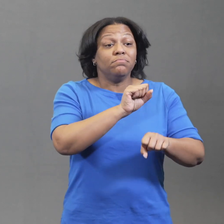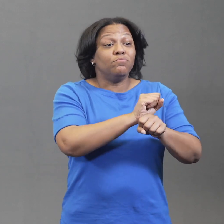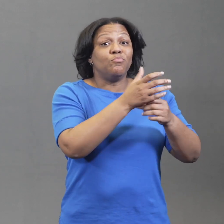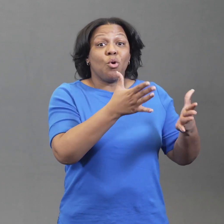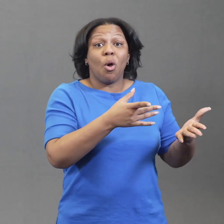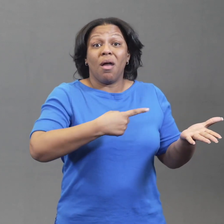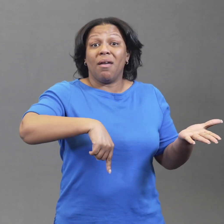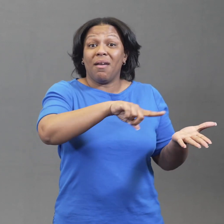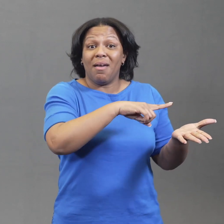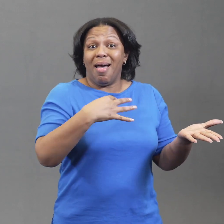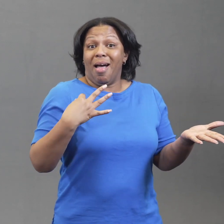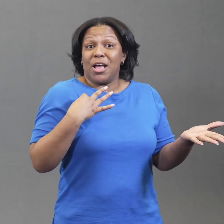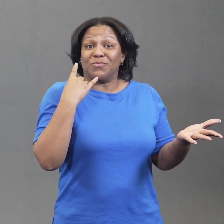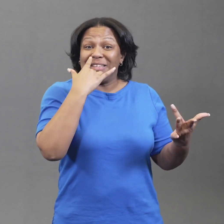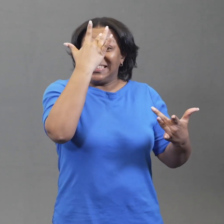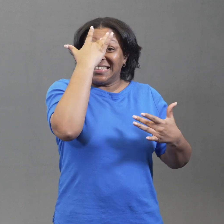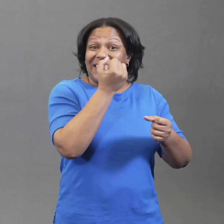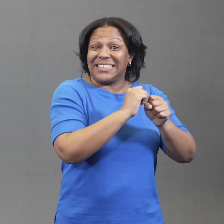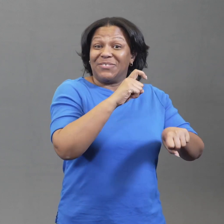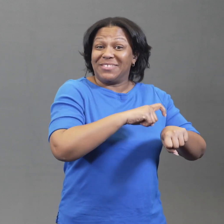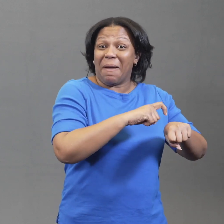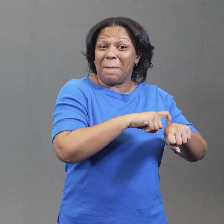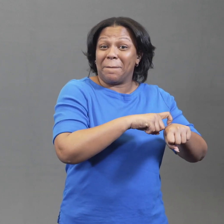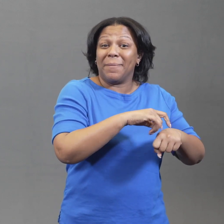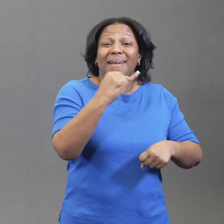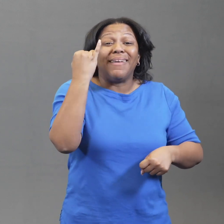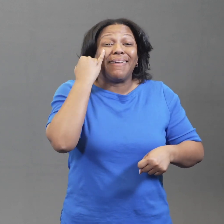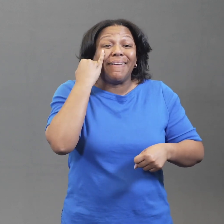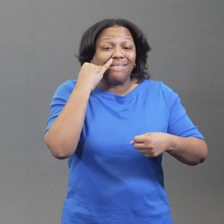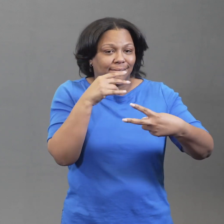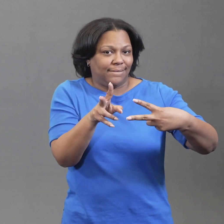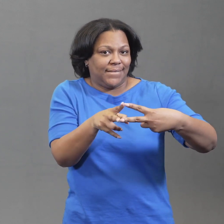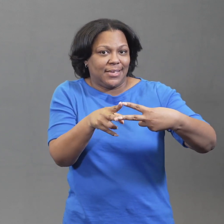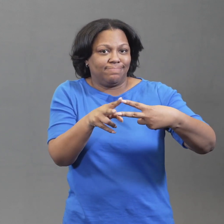An employee is eligible for sick and safe time if they: